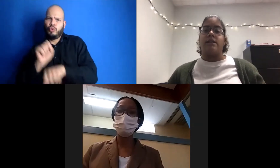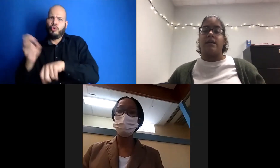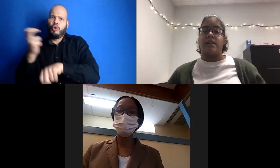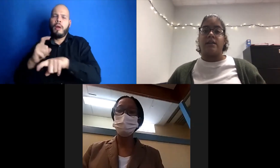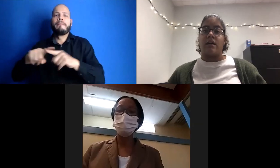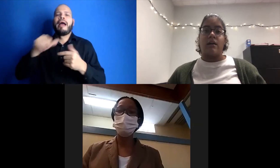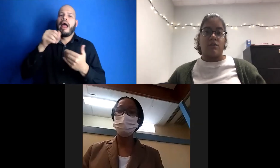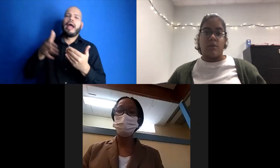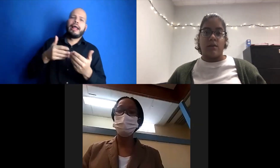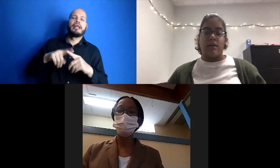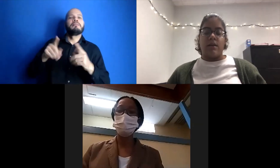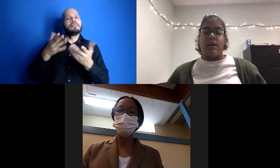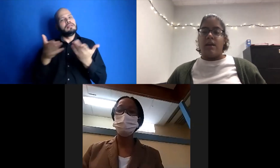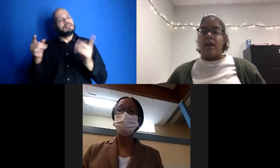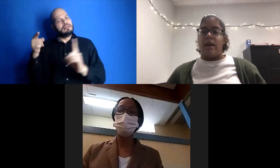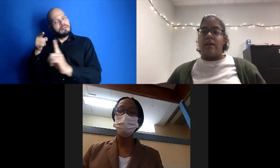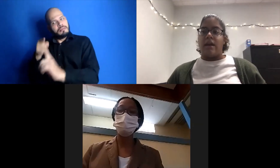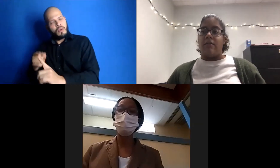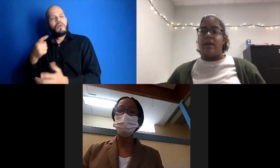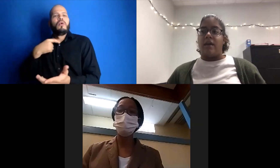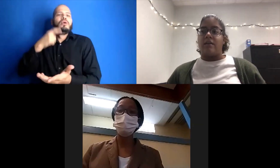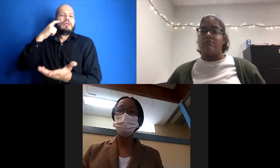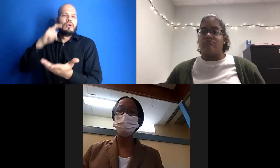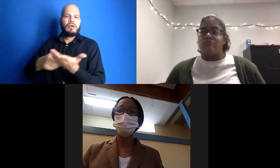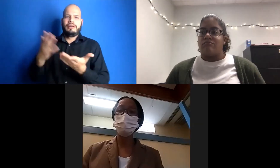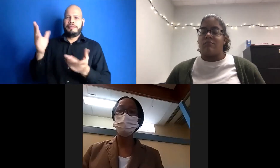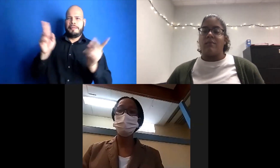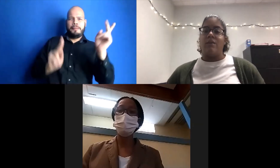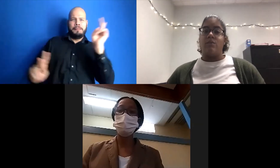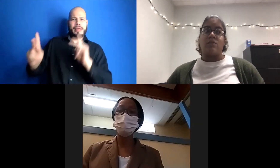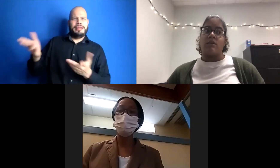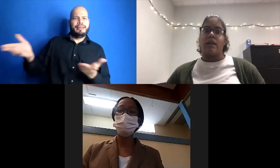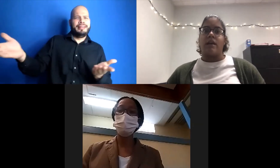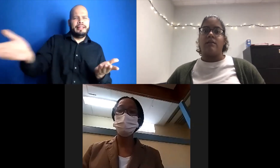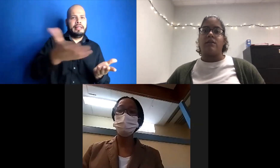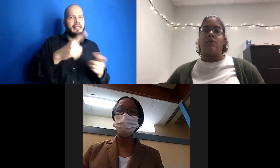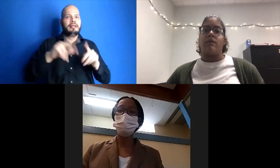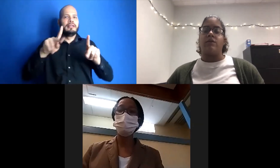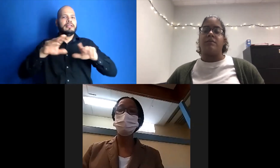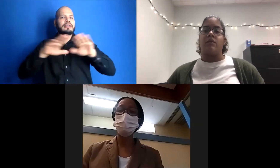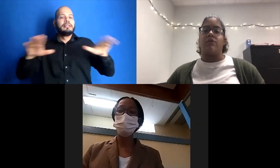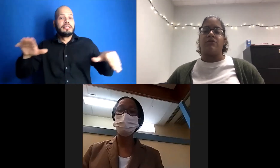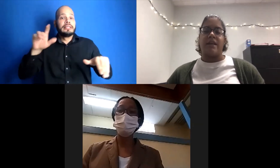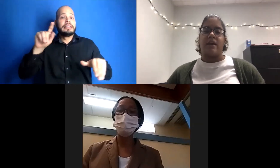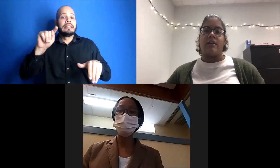attended college with and at the end it was worth it so I want those people to understand